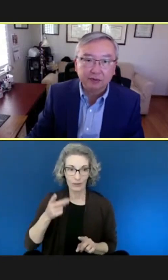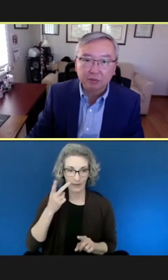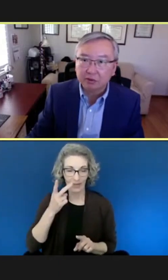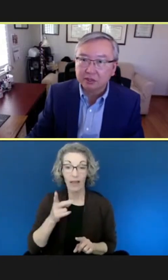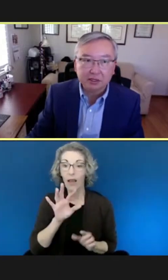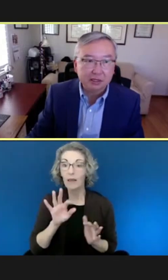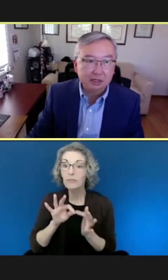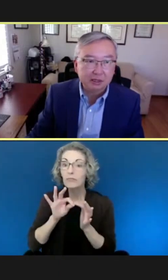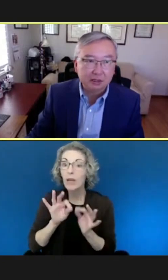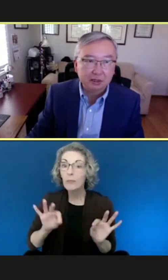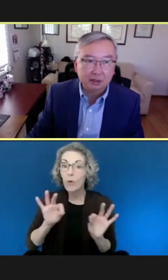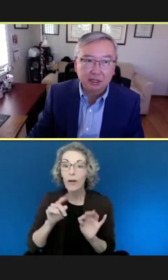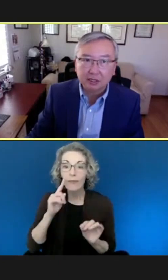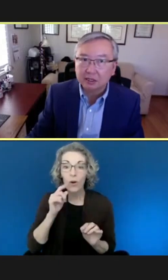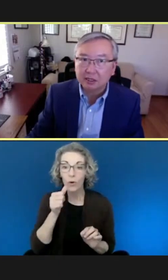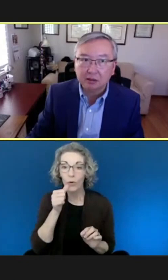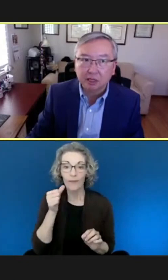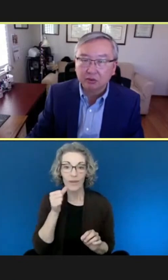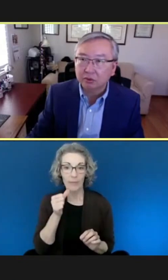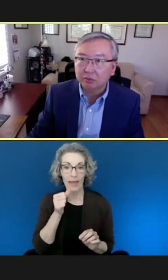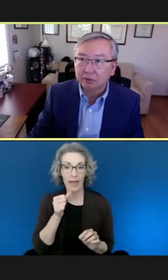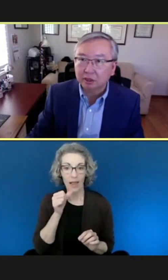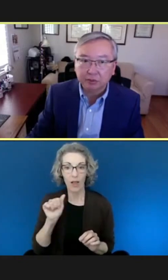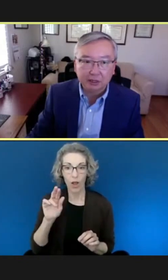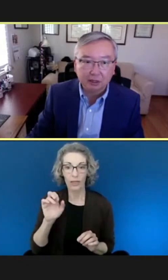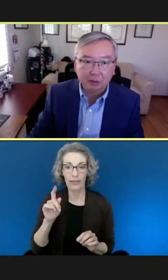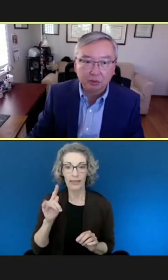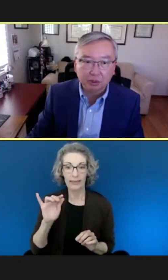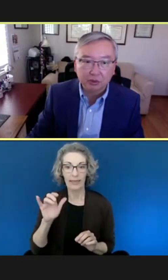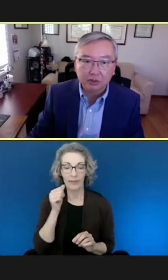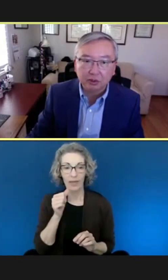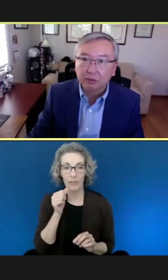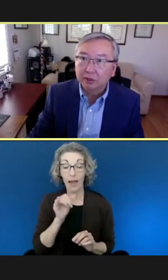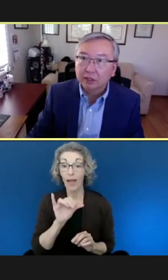this is a study that my group completed a couple of years ago.